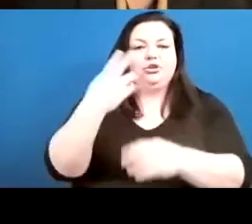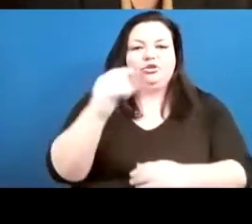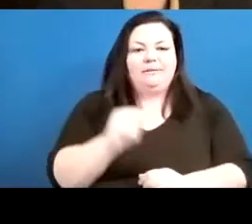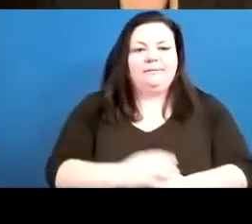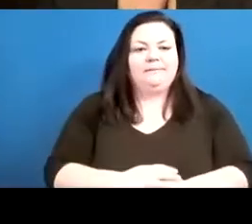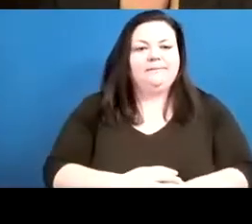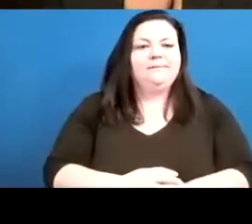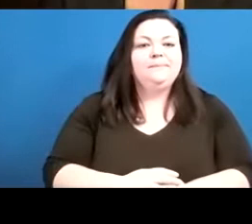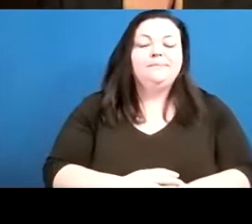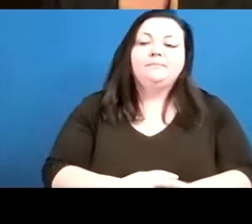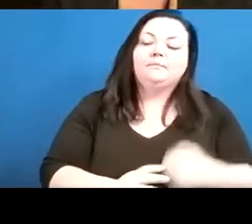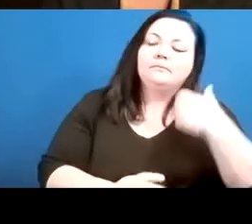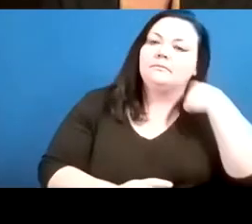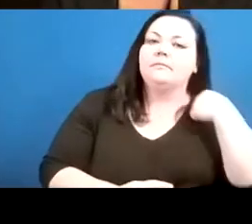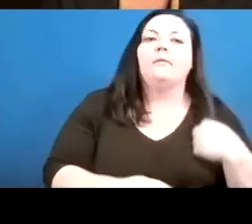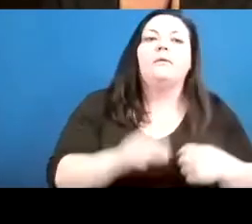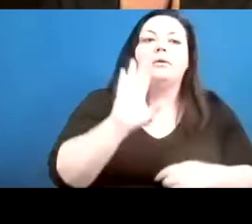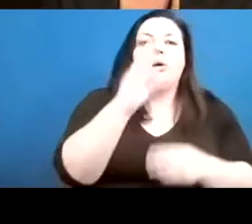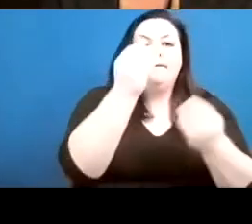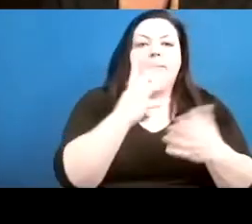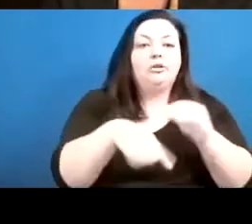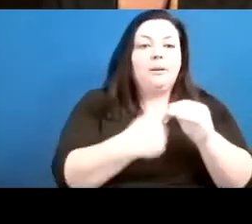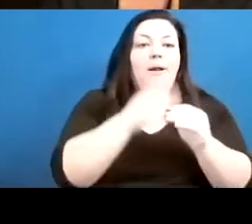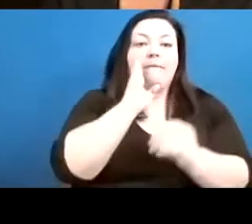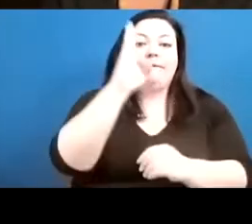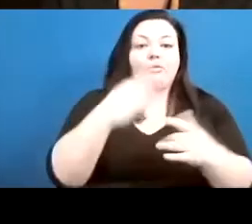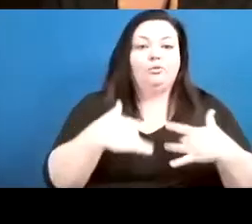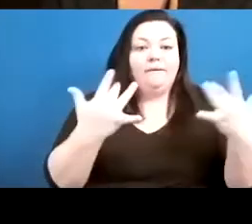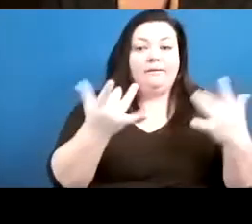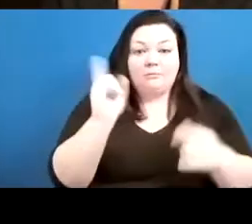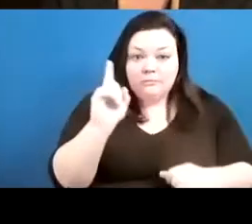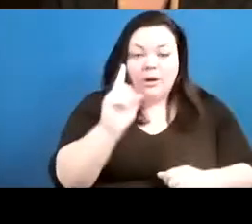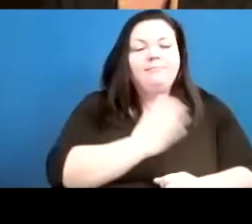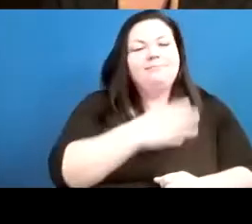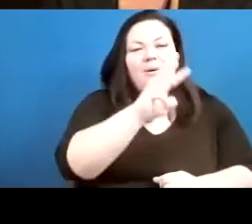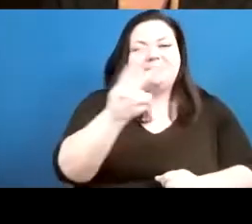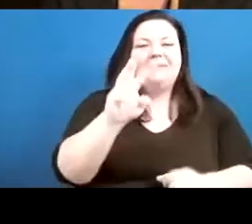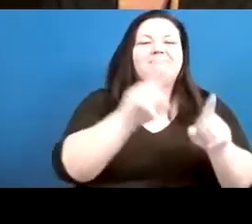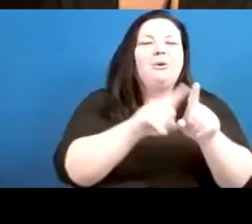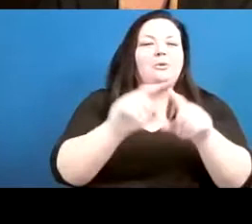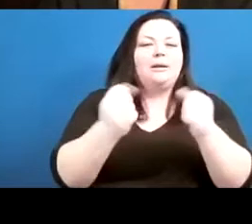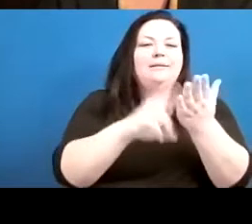You can get information about future events on our website, uh, where you can also sign up for that newsletter I mentioned, that's